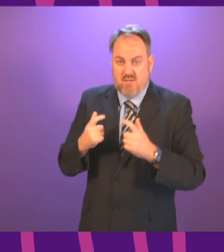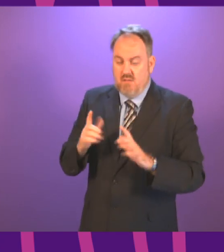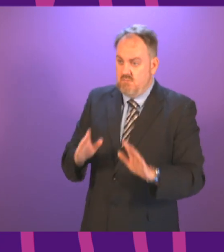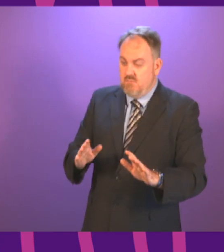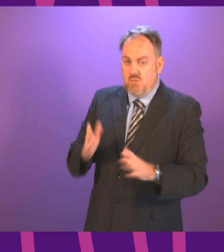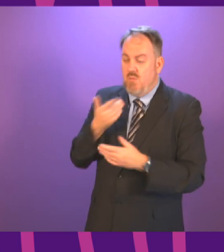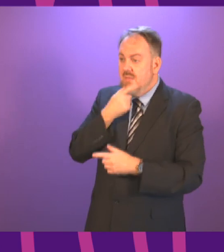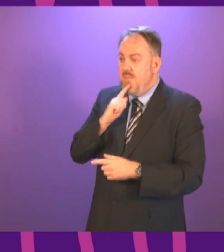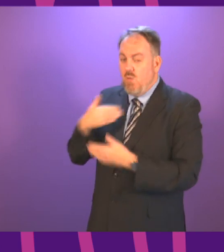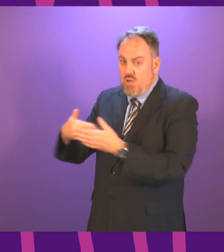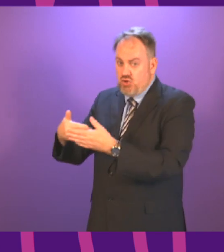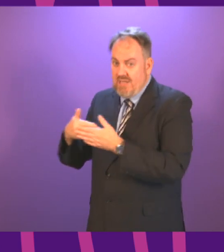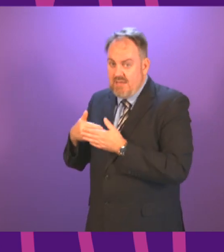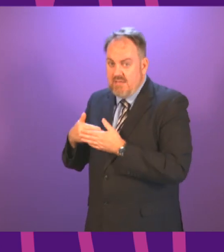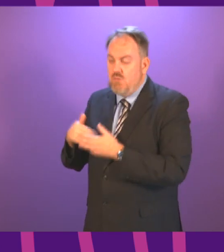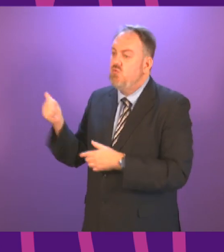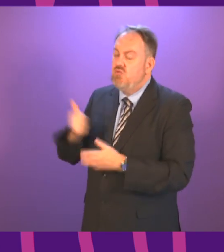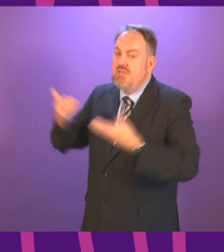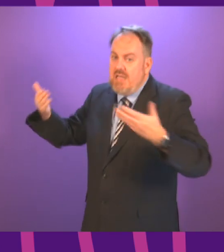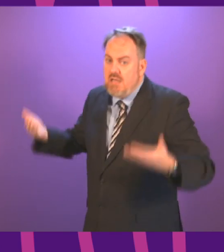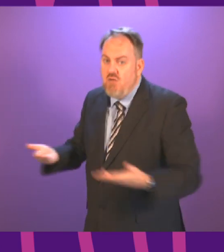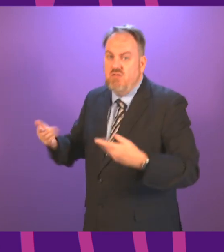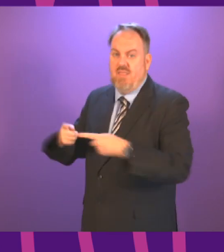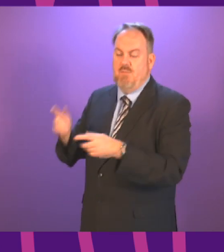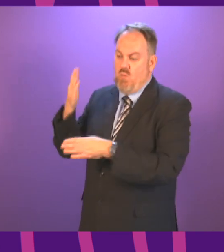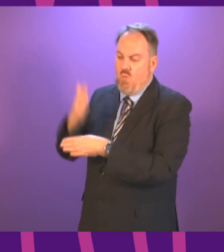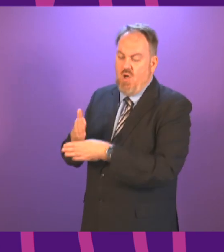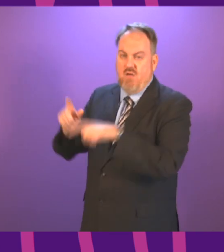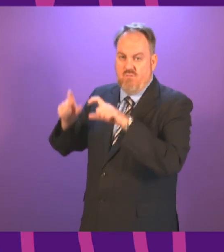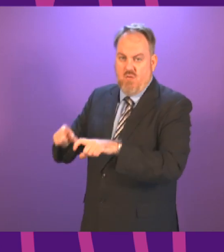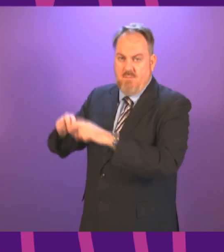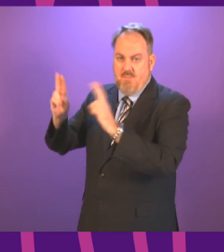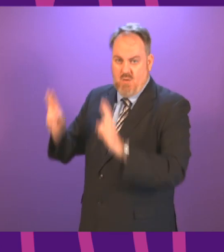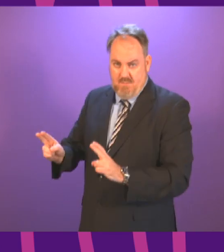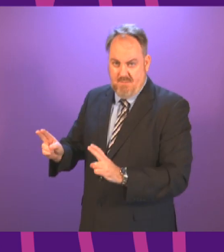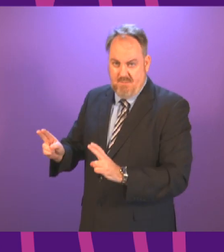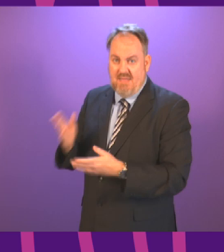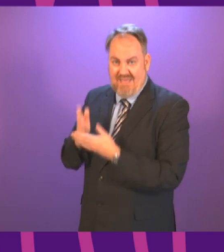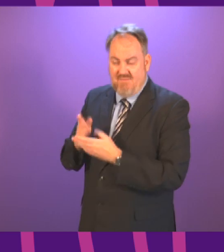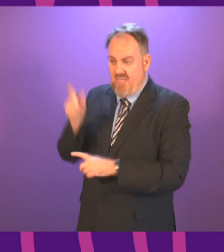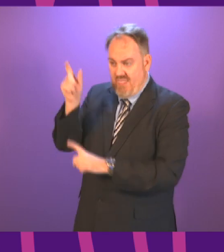the shielding category and facilitate their working from home if that is for their safety.